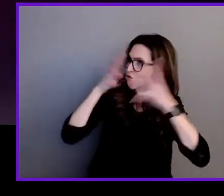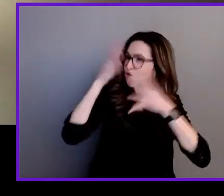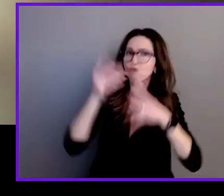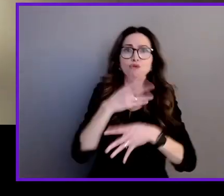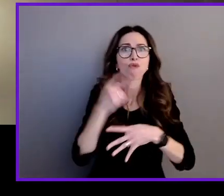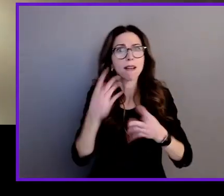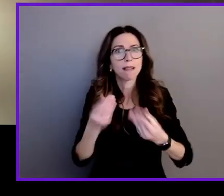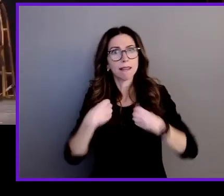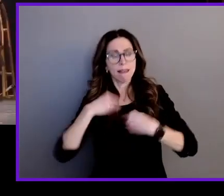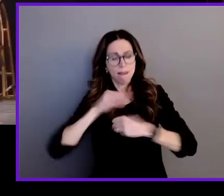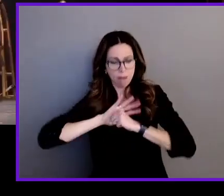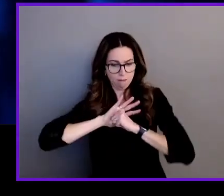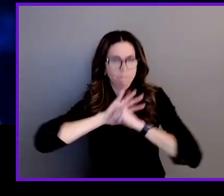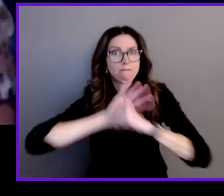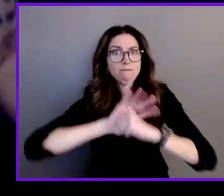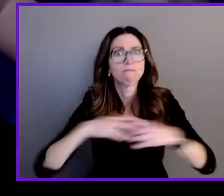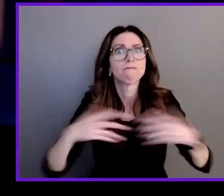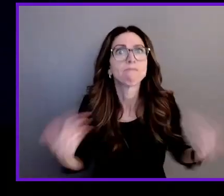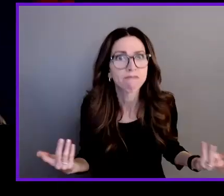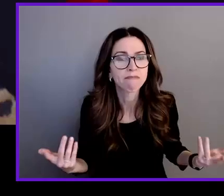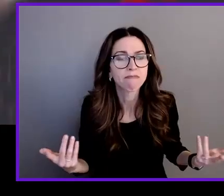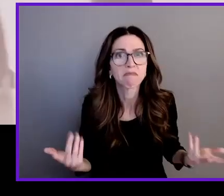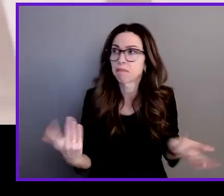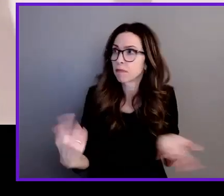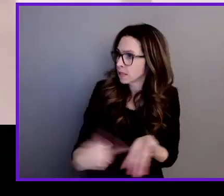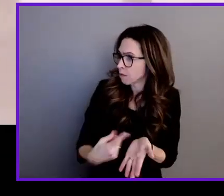It takes us places we never thought possible.